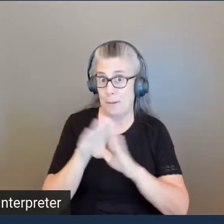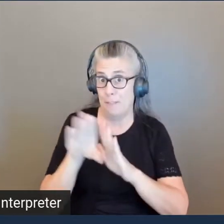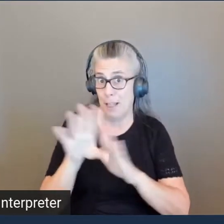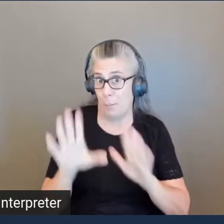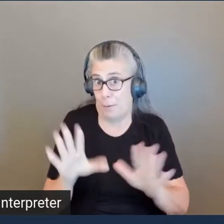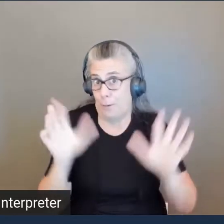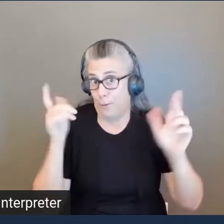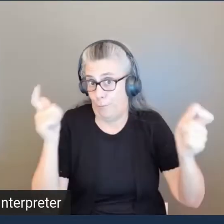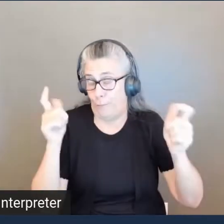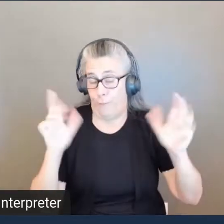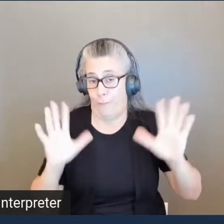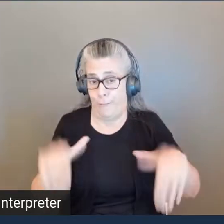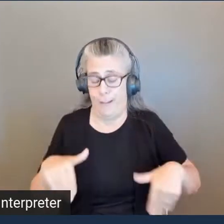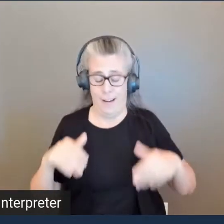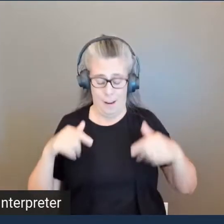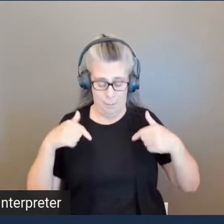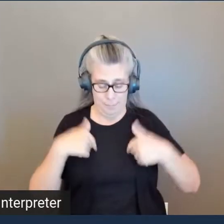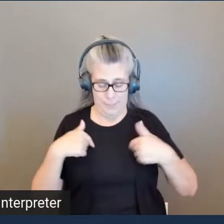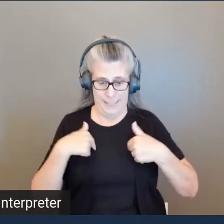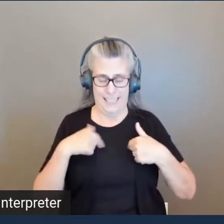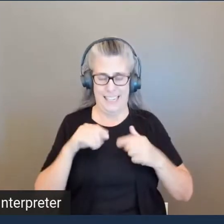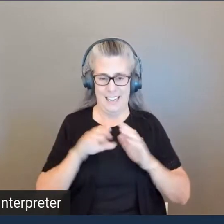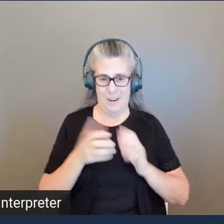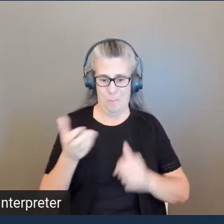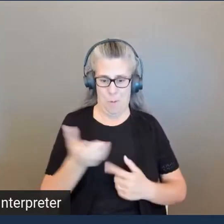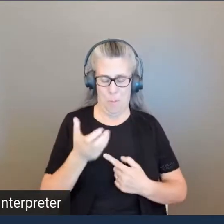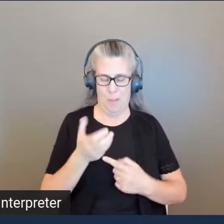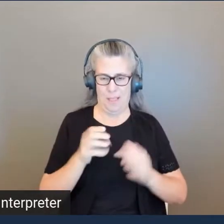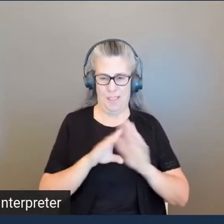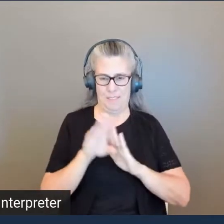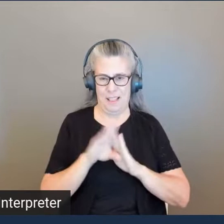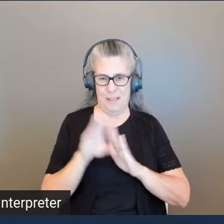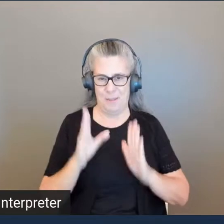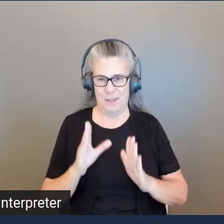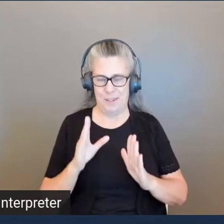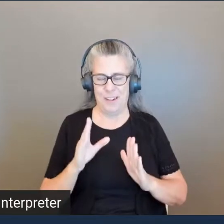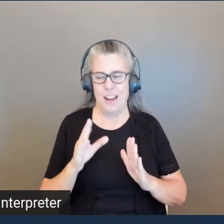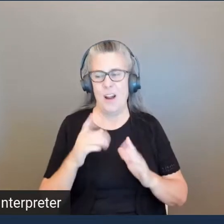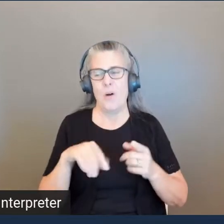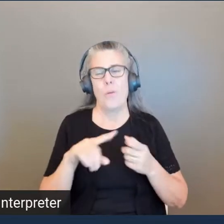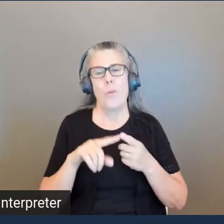And what I was curious like when would like a mobile developer kinda see this in action?